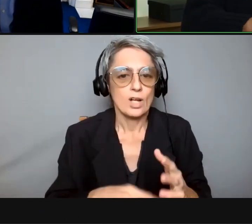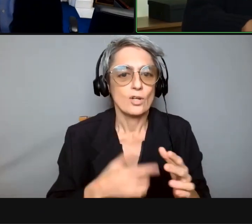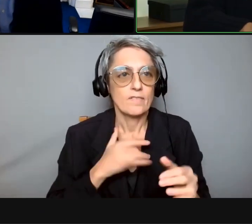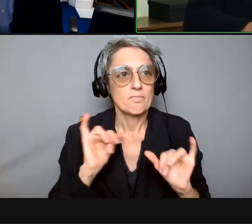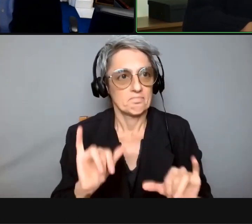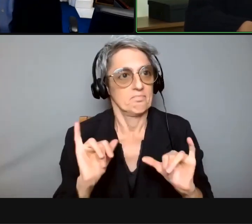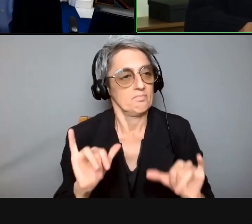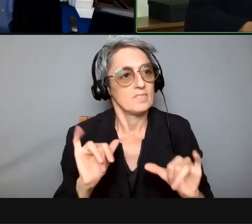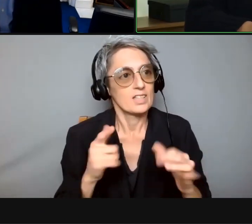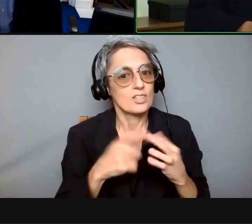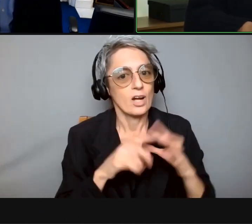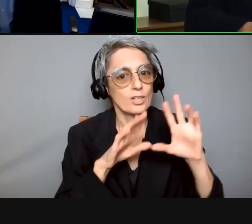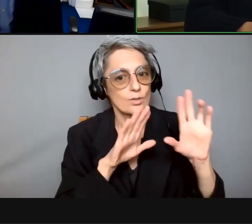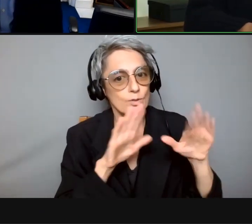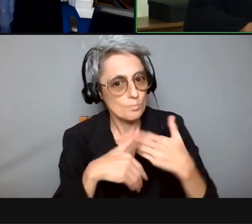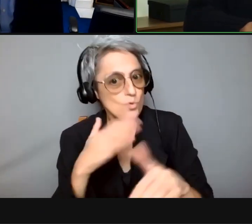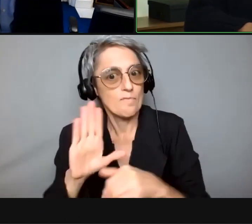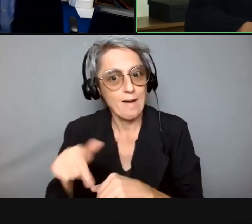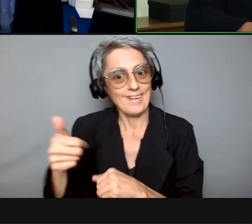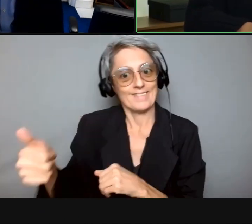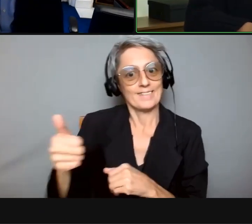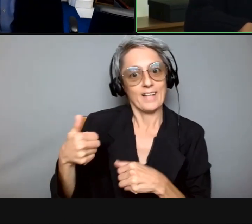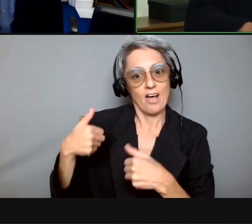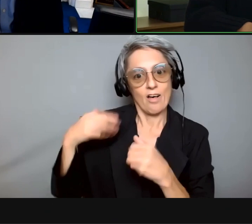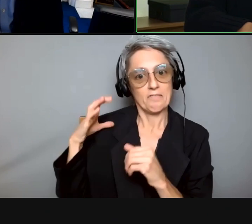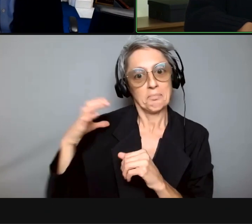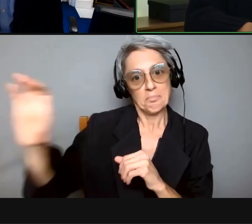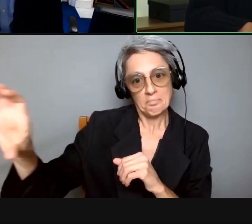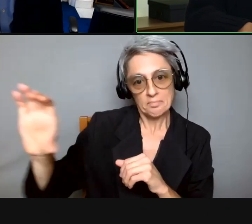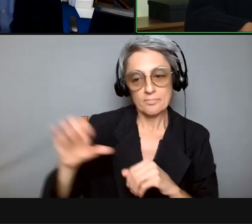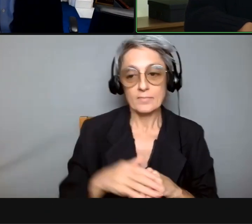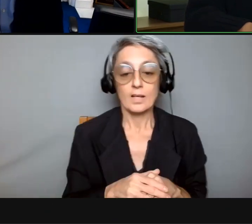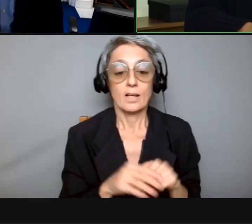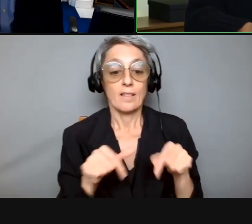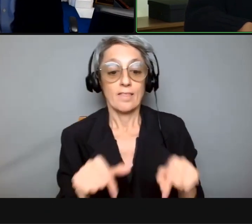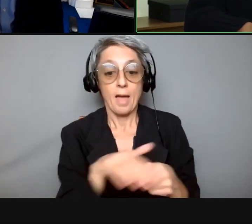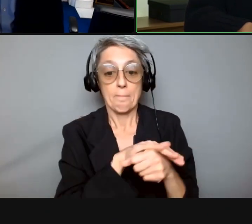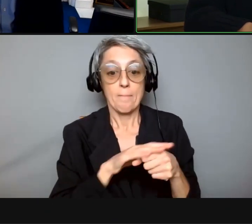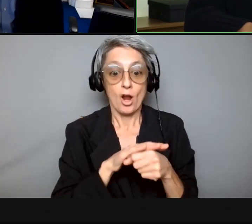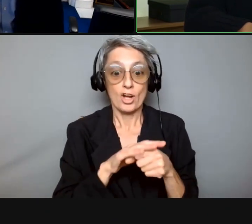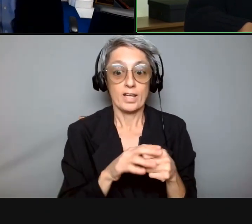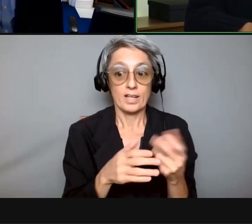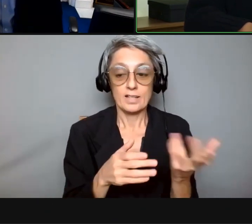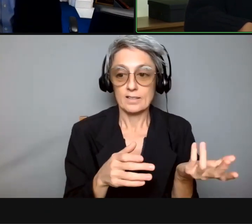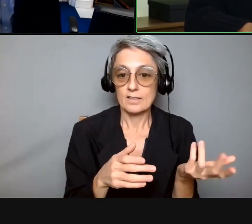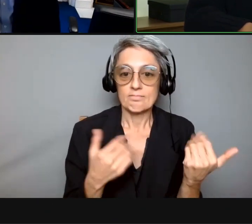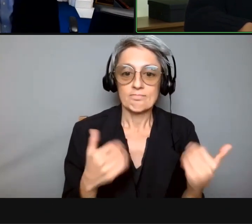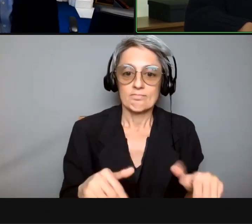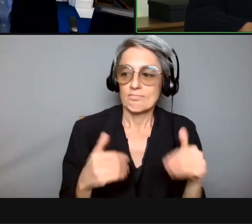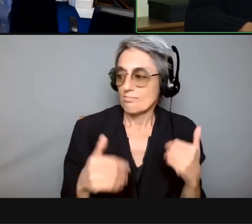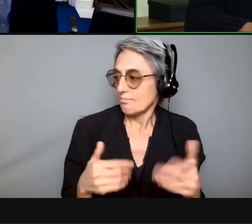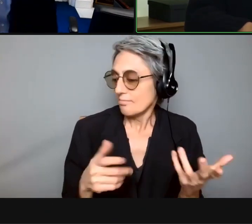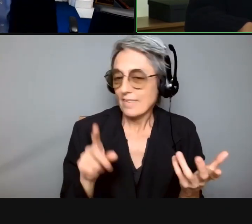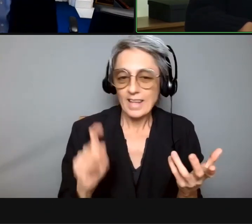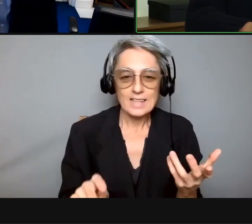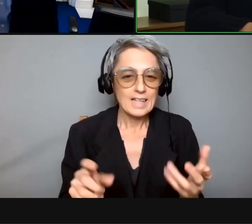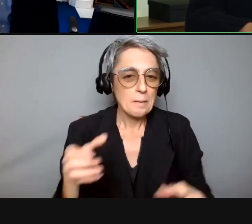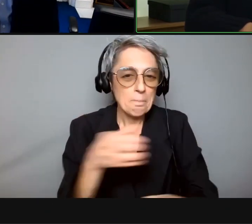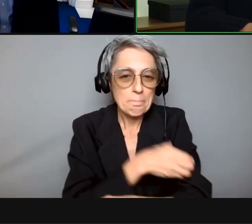What the market needs most from the extraordinarily powerful hand of the government is a strong, unrelenting signal